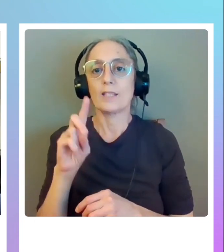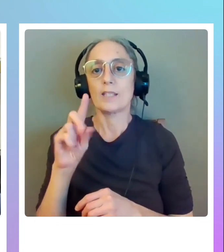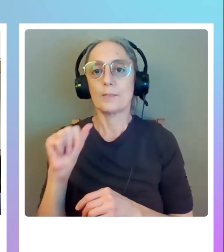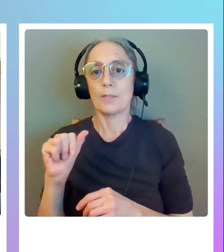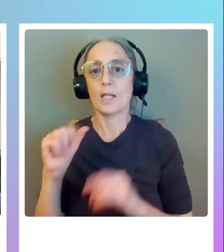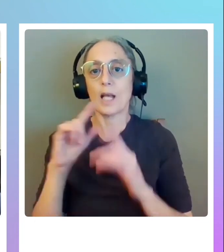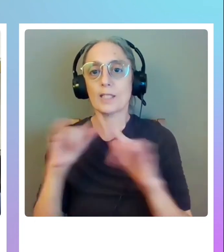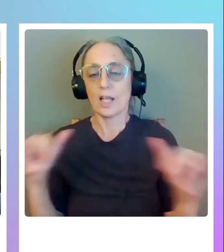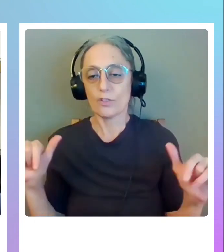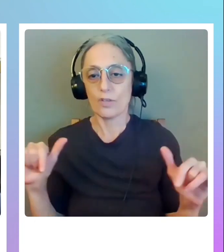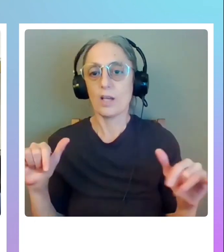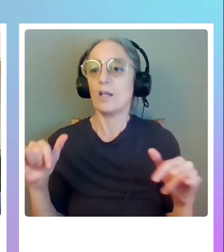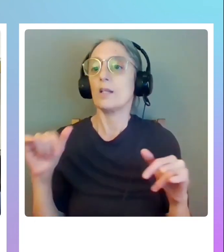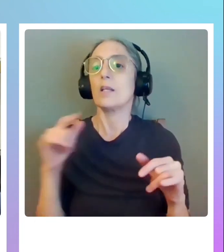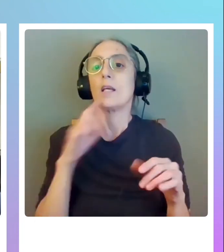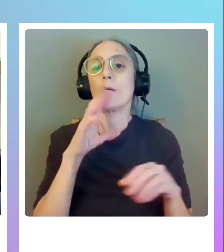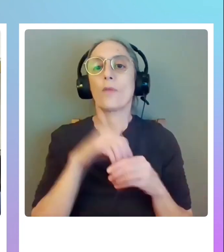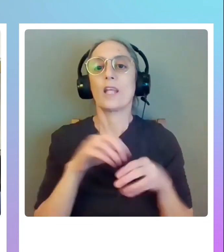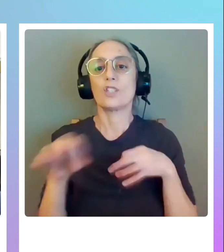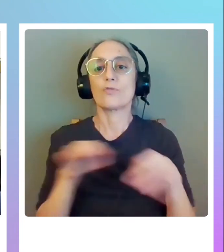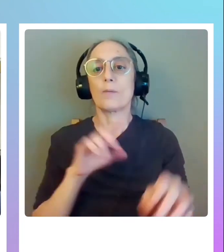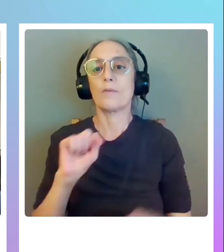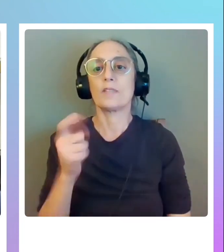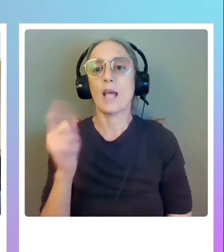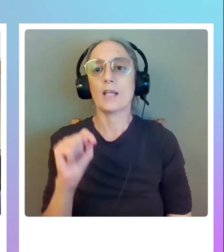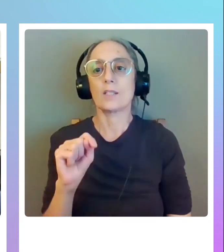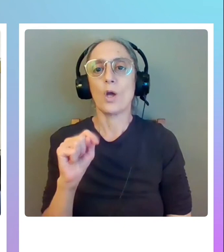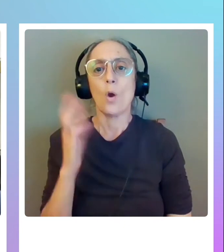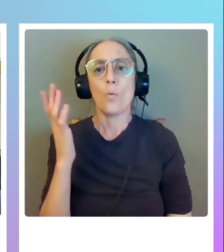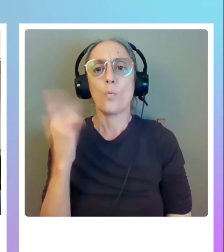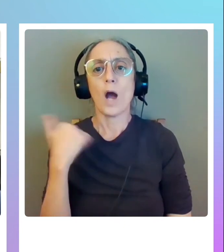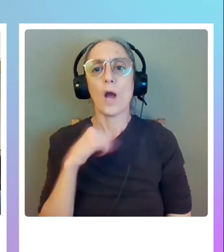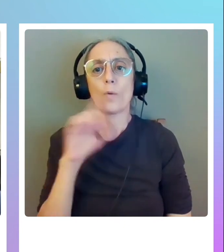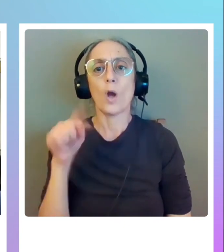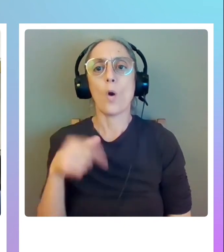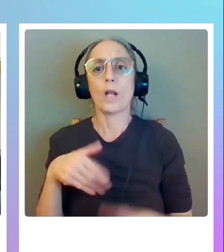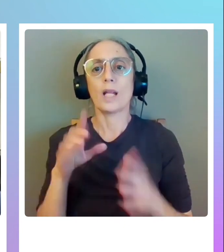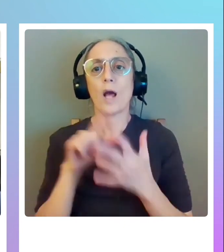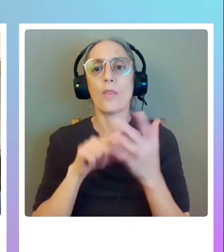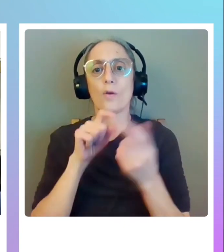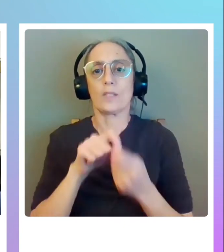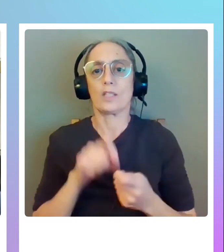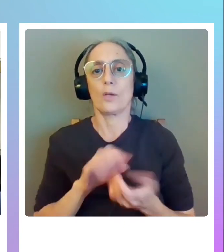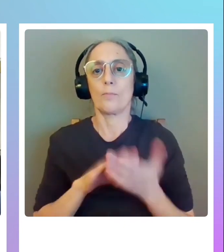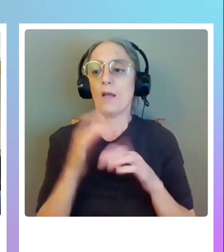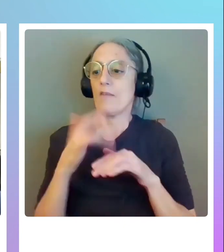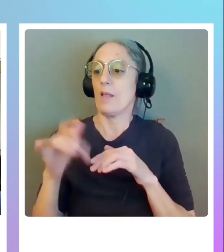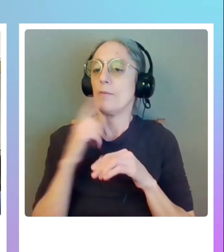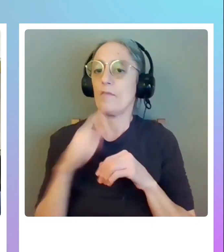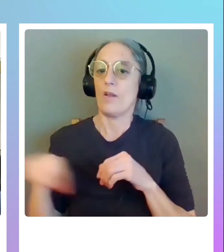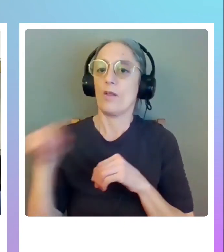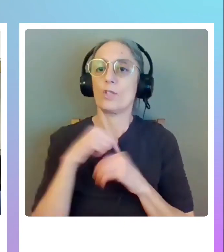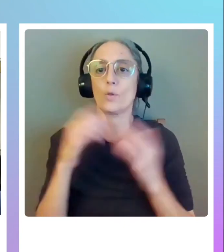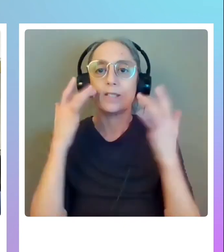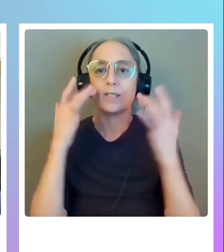in descriptive texts. Why will we only allow those details to be available for those who are sight and abled?